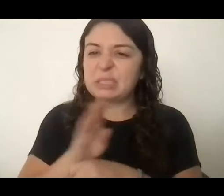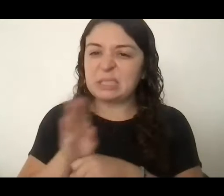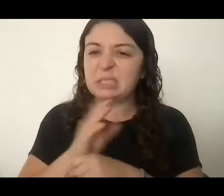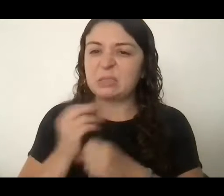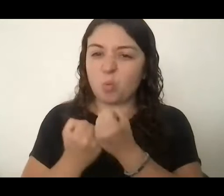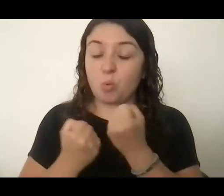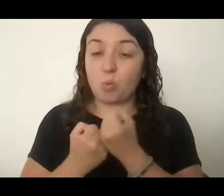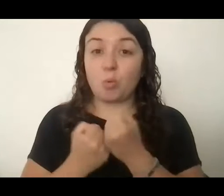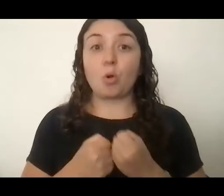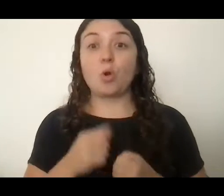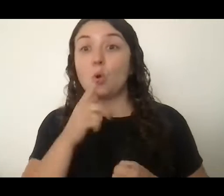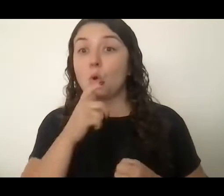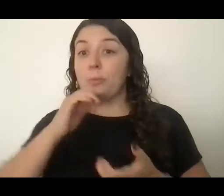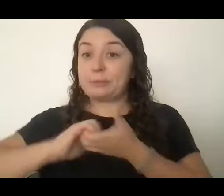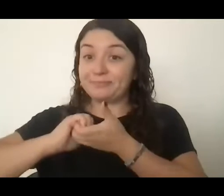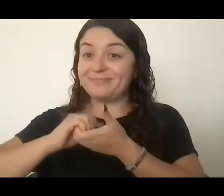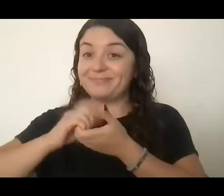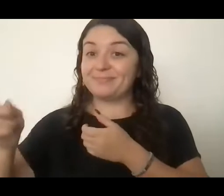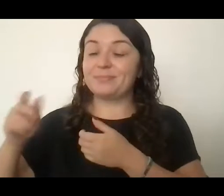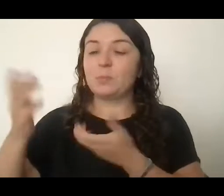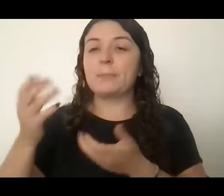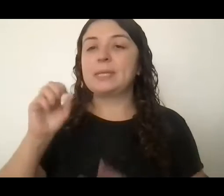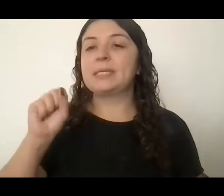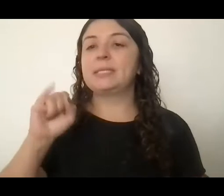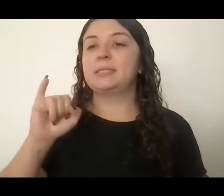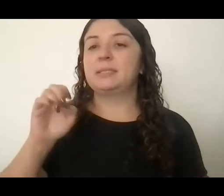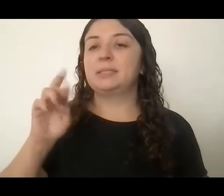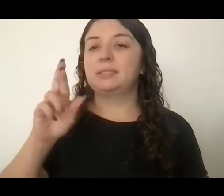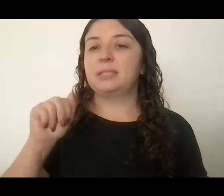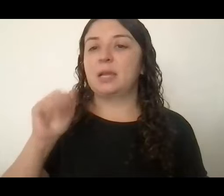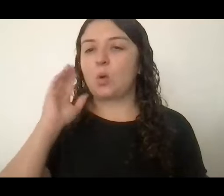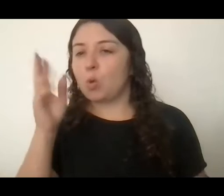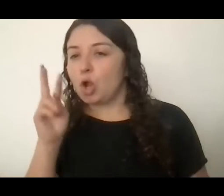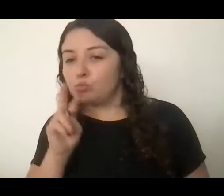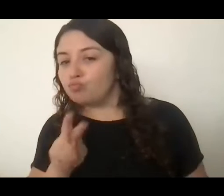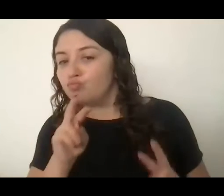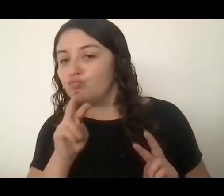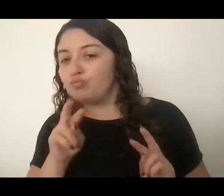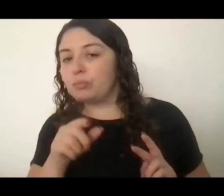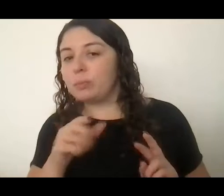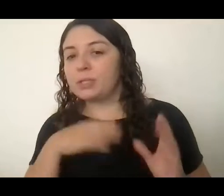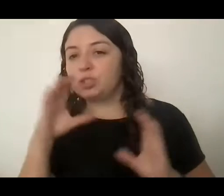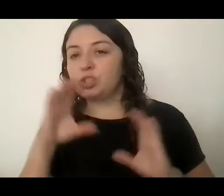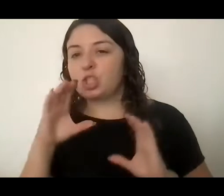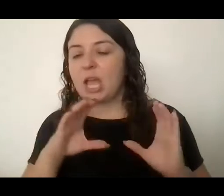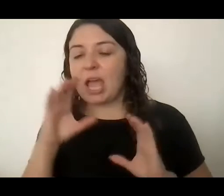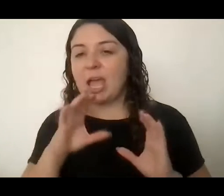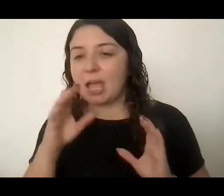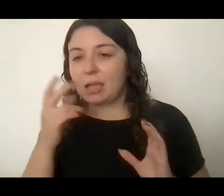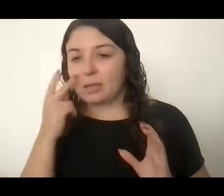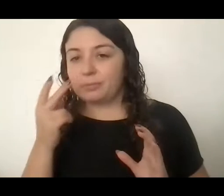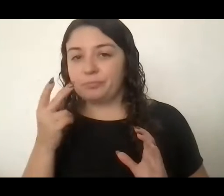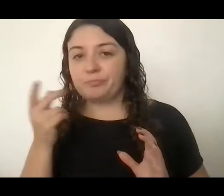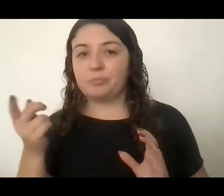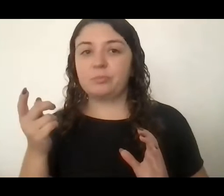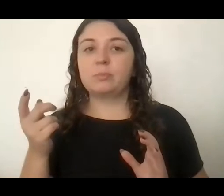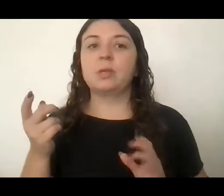Sierra Ladroma. Sierra is going to be monitoring throughout the webinar. On that note,